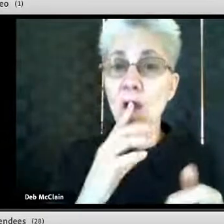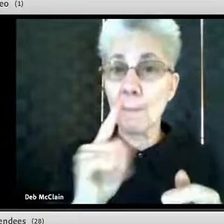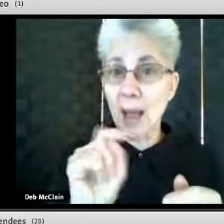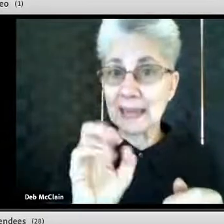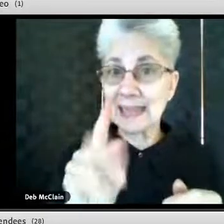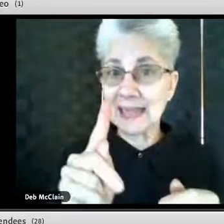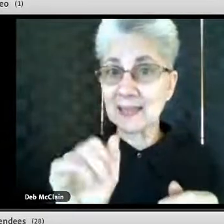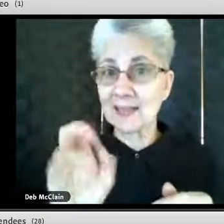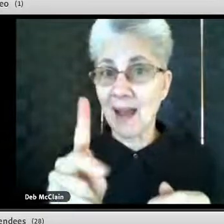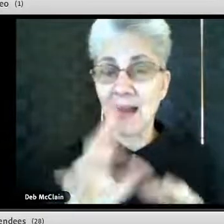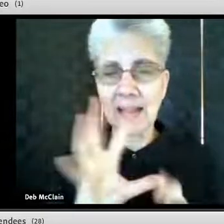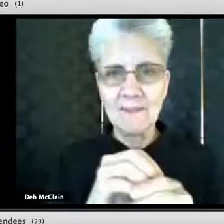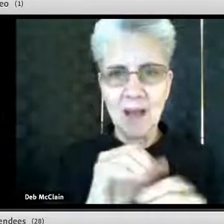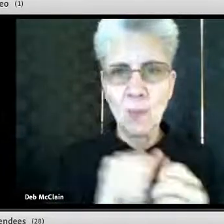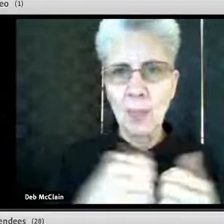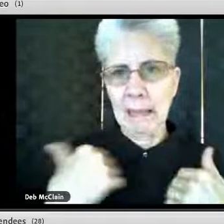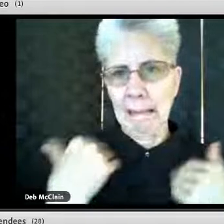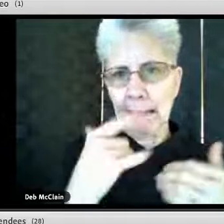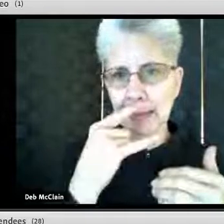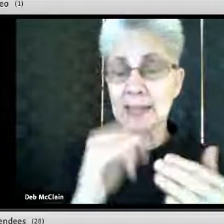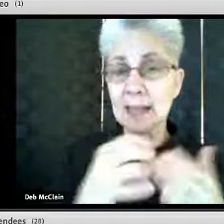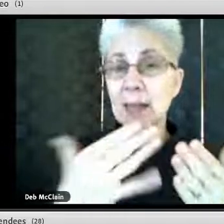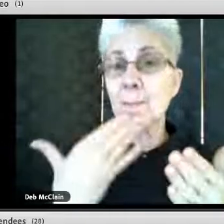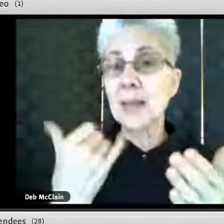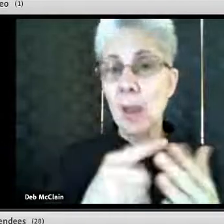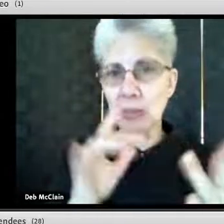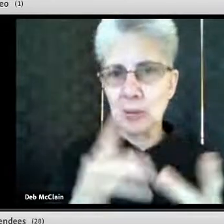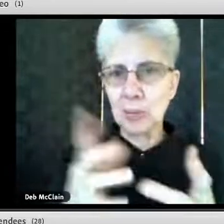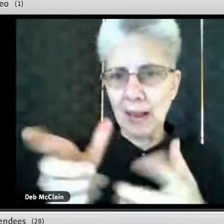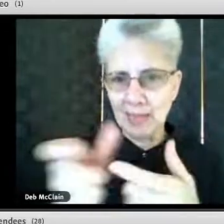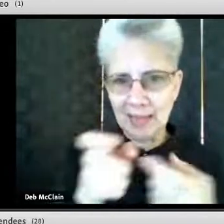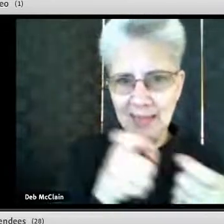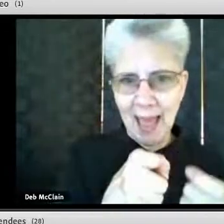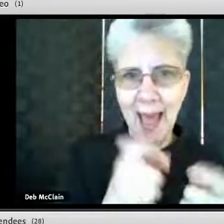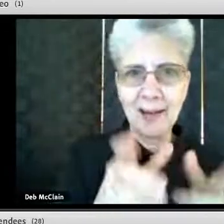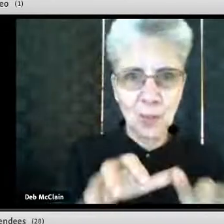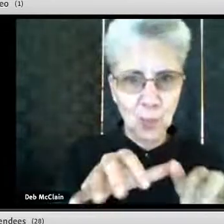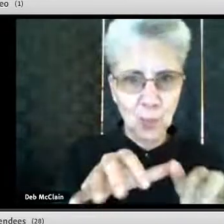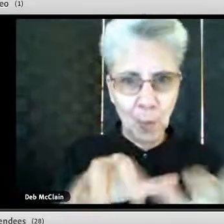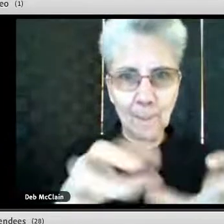younger kids, and that's probably the best way to get that captive audience right now.